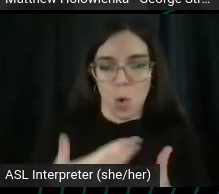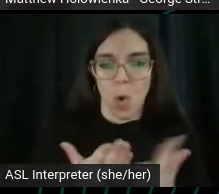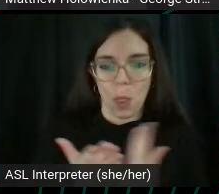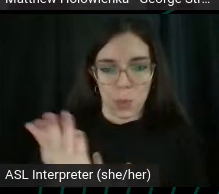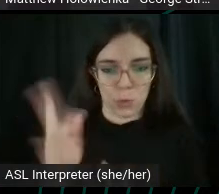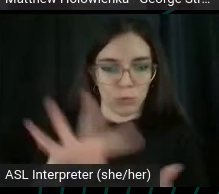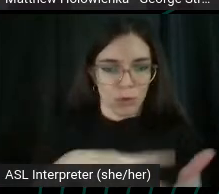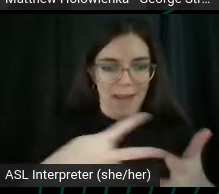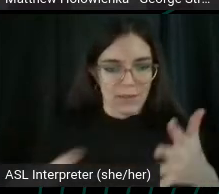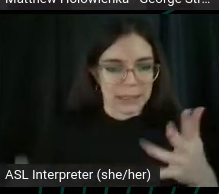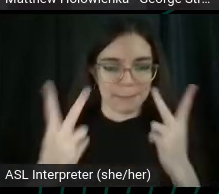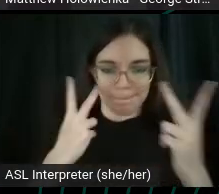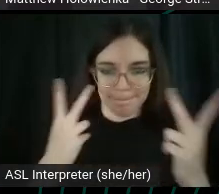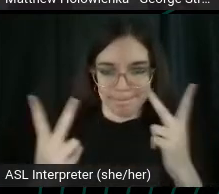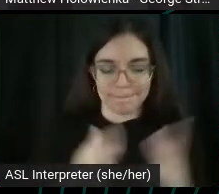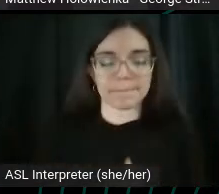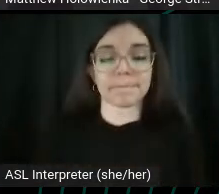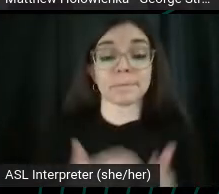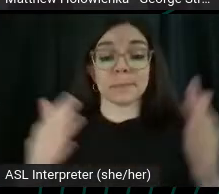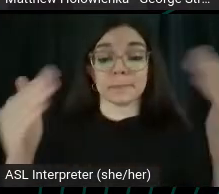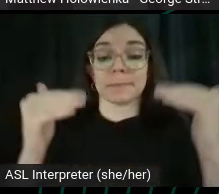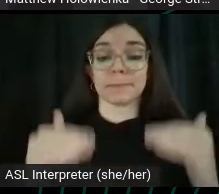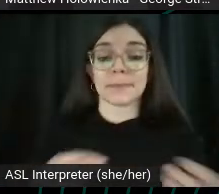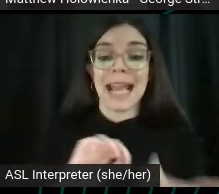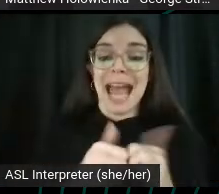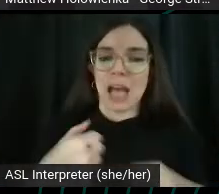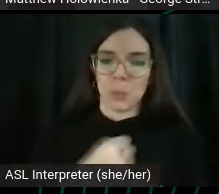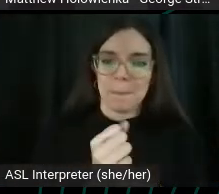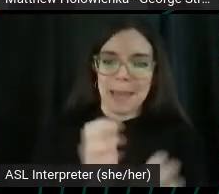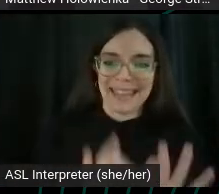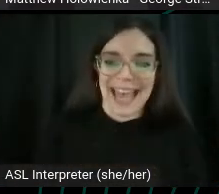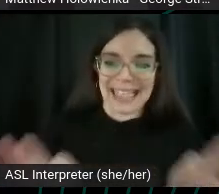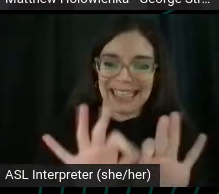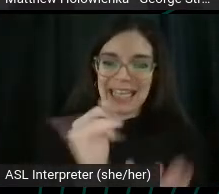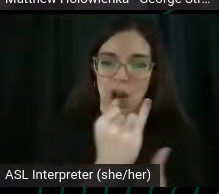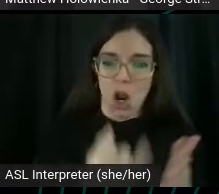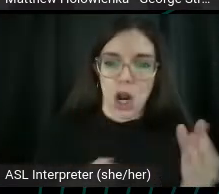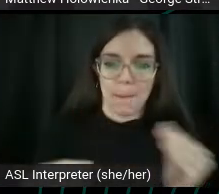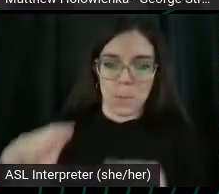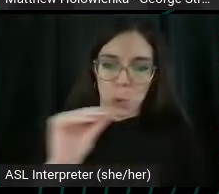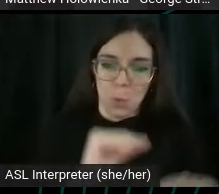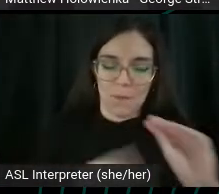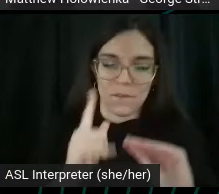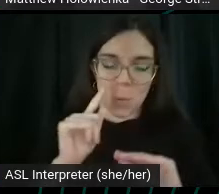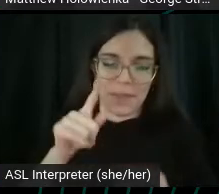So the next item I want to show you is how we made the key art move for our production of Bad Dates which was our first production of the virtual season.